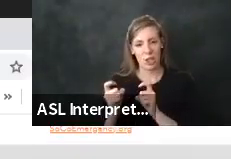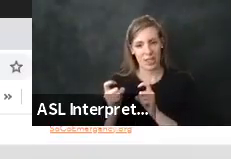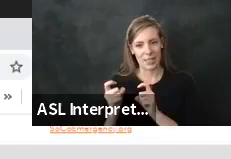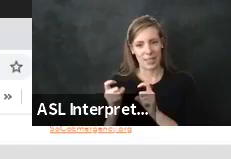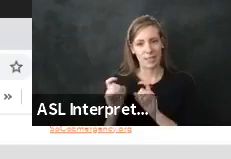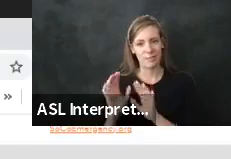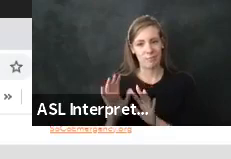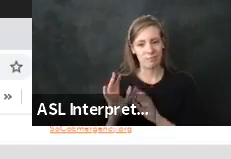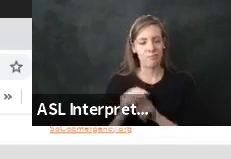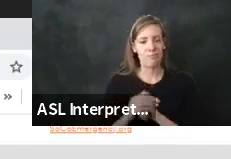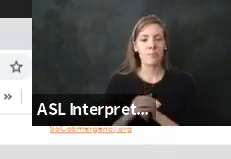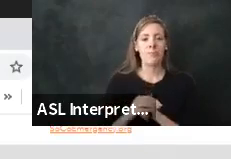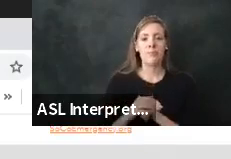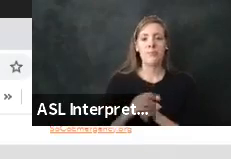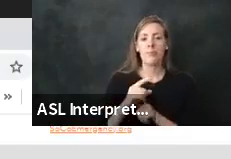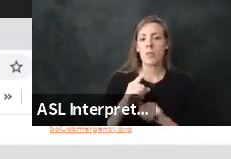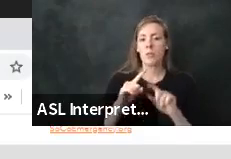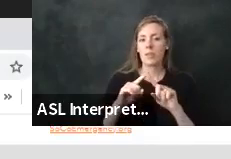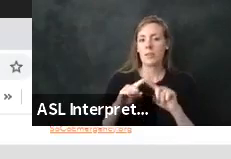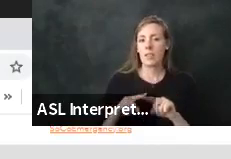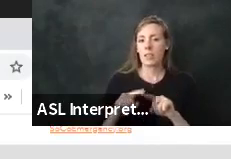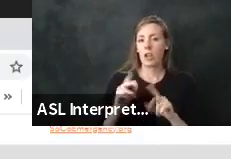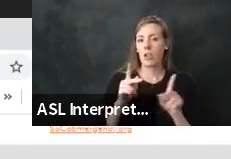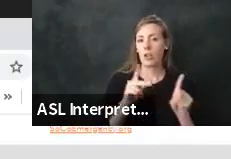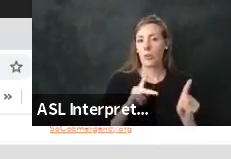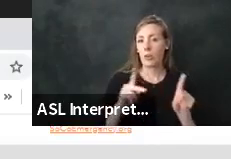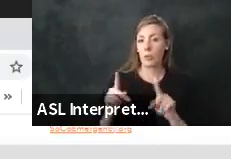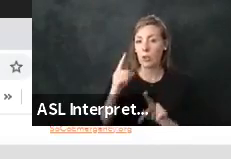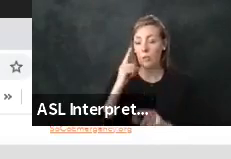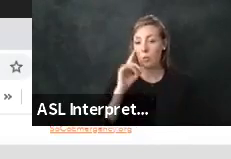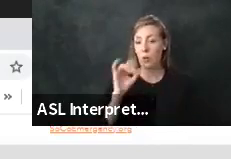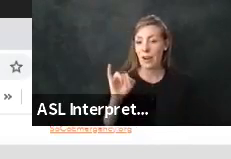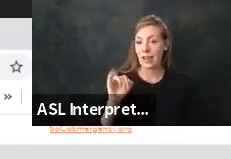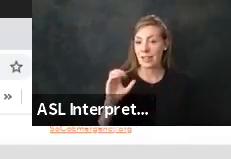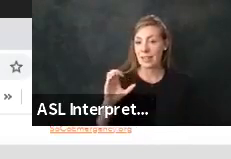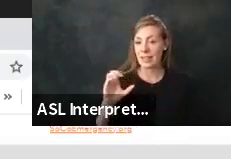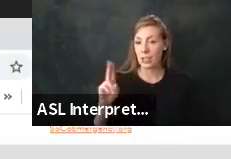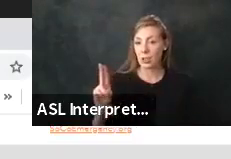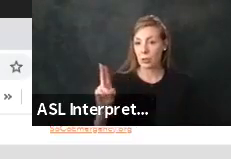to account for the proportion of ICU patients who are COVID positive, so